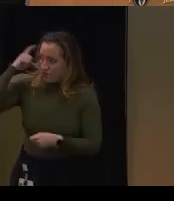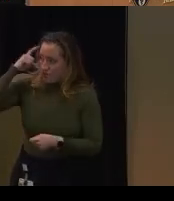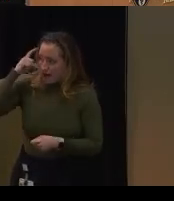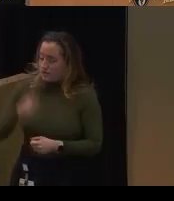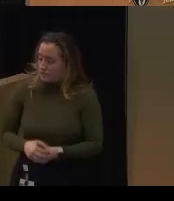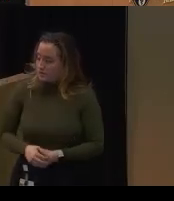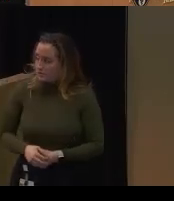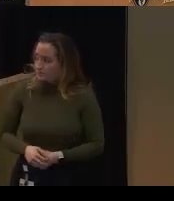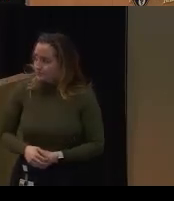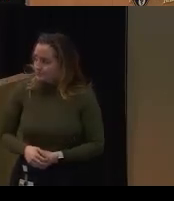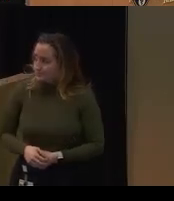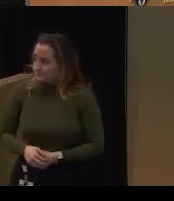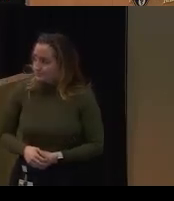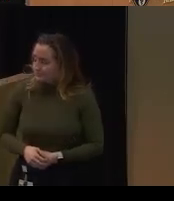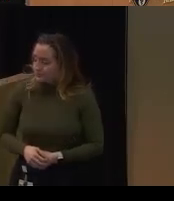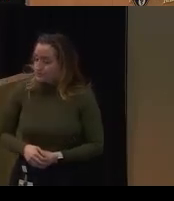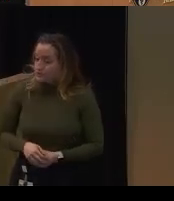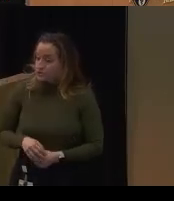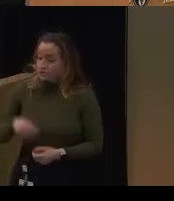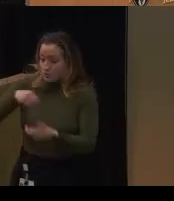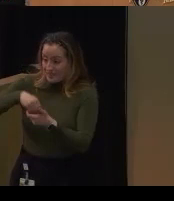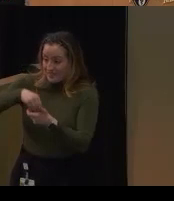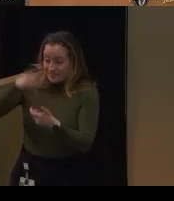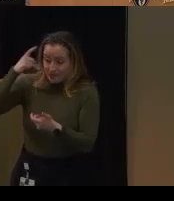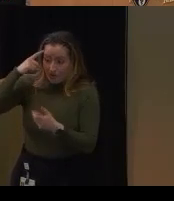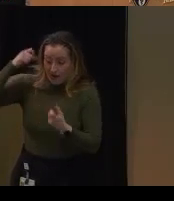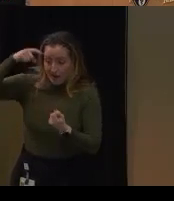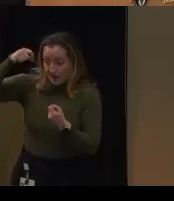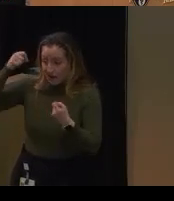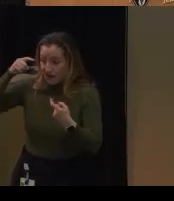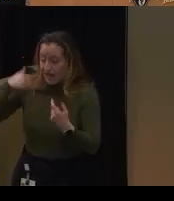so to the extent that these regions within the network are performing different computations